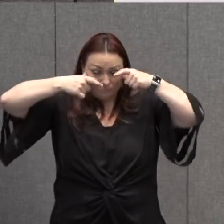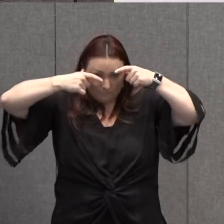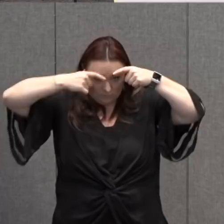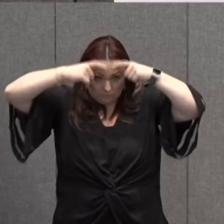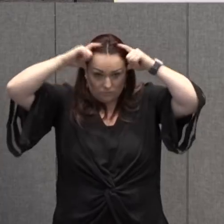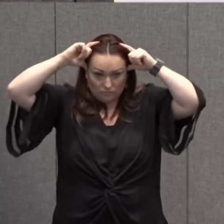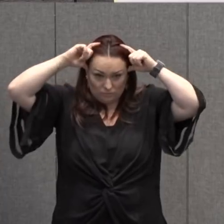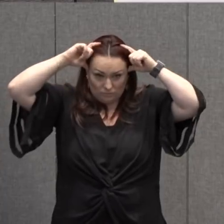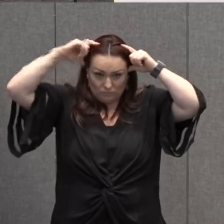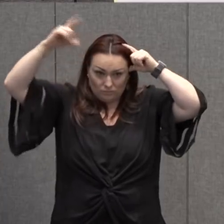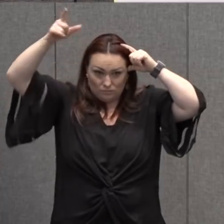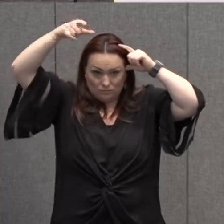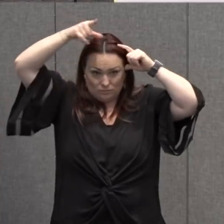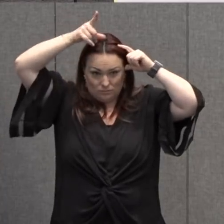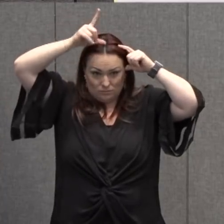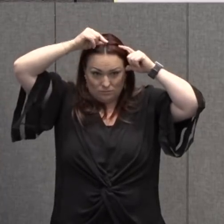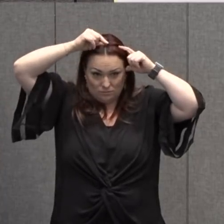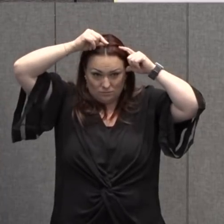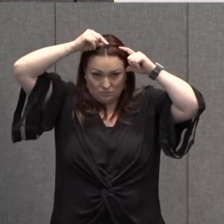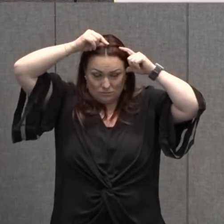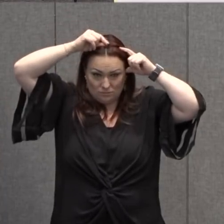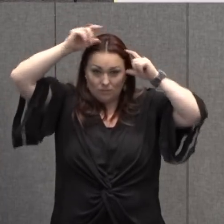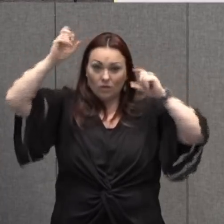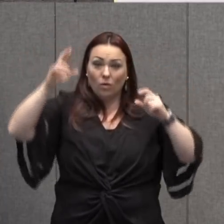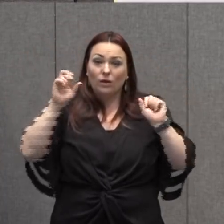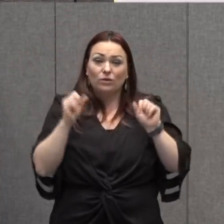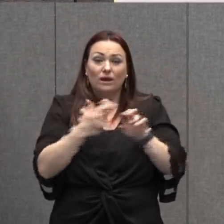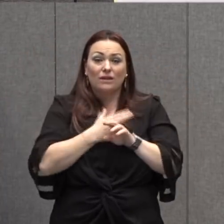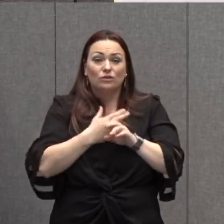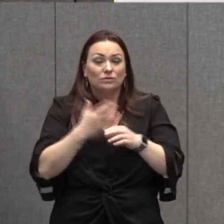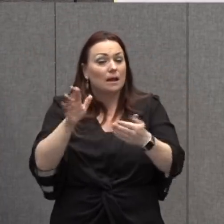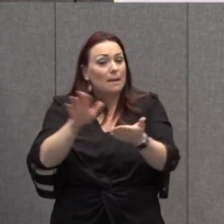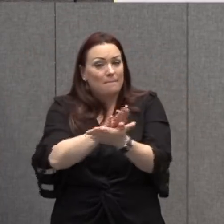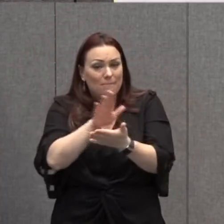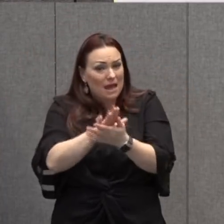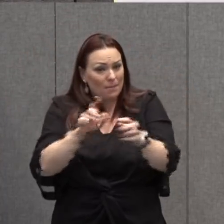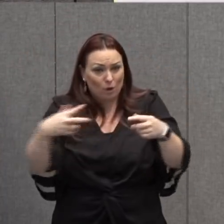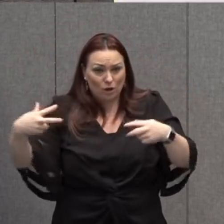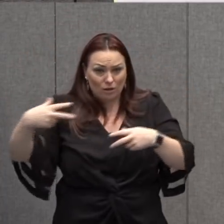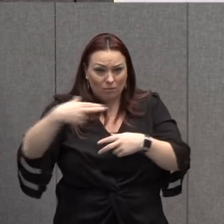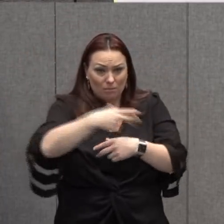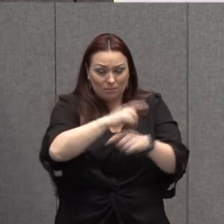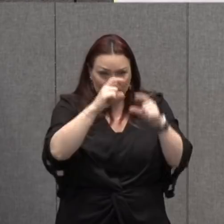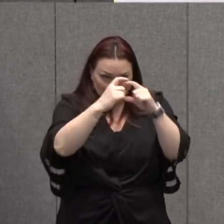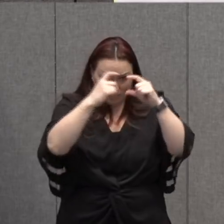the piece of paper in the elastic, or you can use some kind of paper and do this.